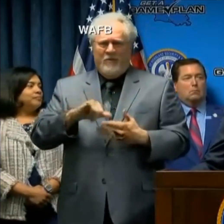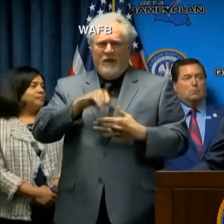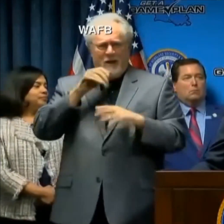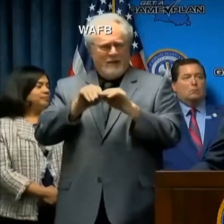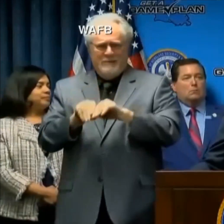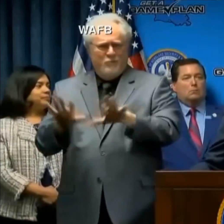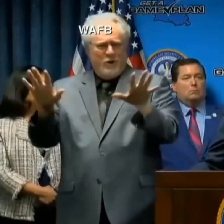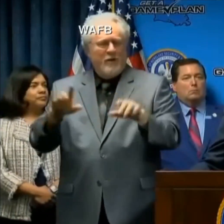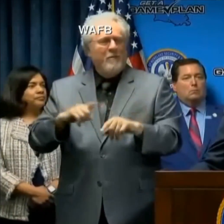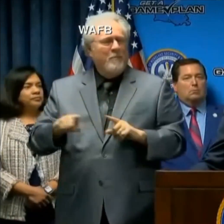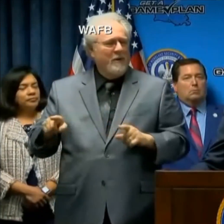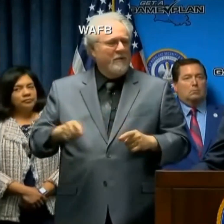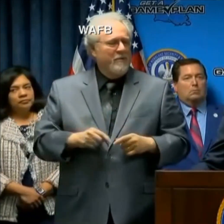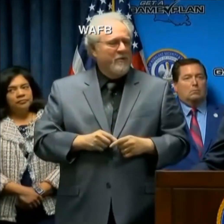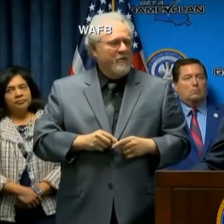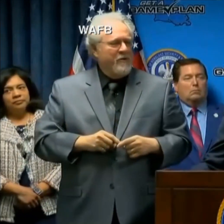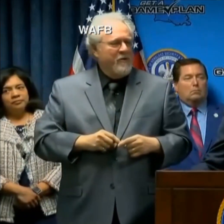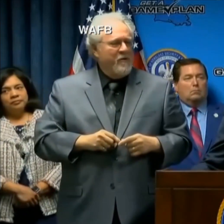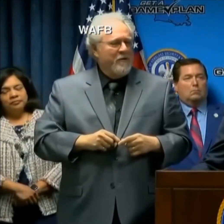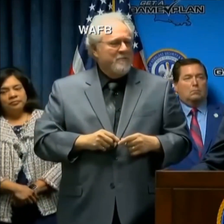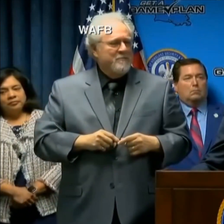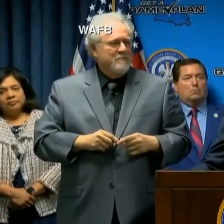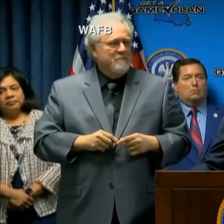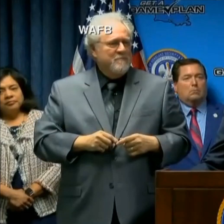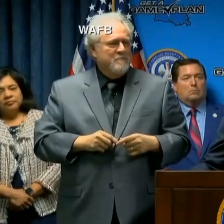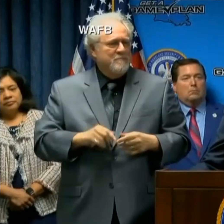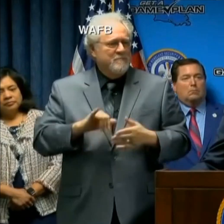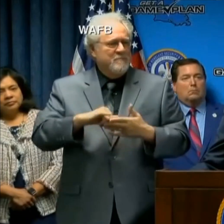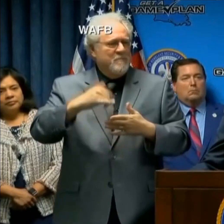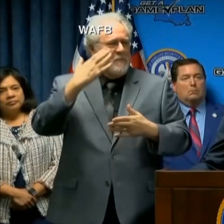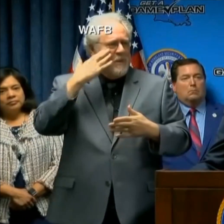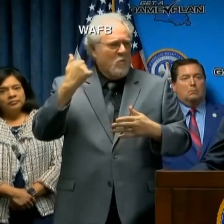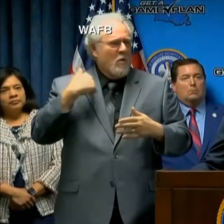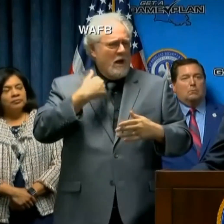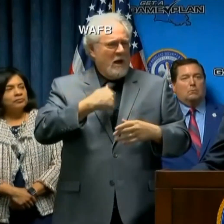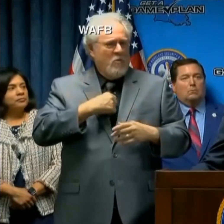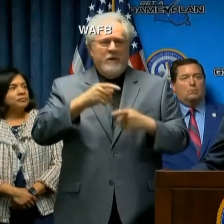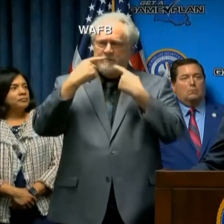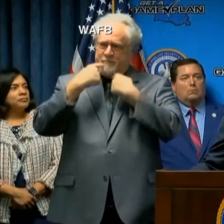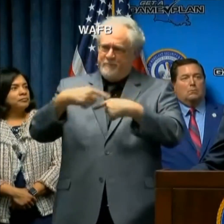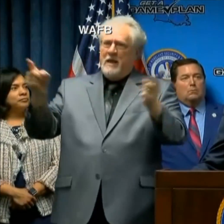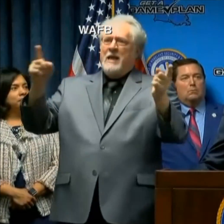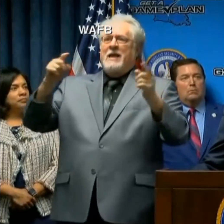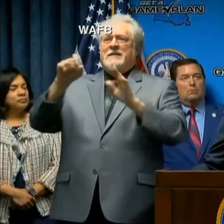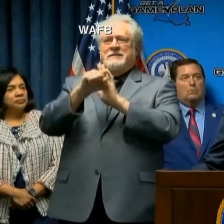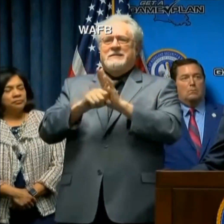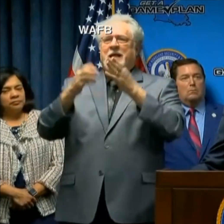and so that's why we're issued a statewide emergency declaration today